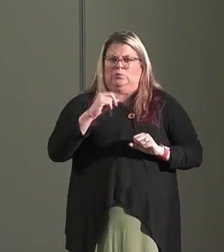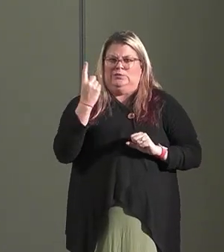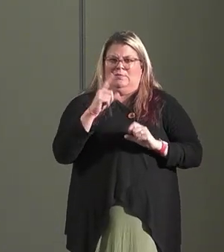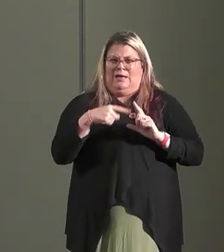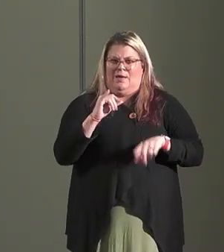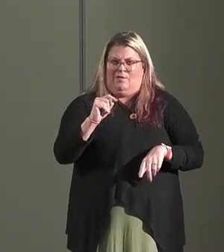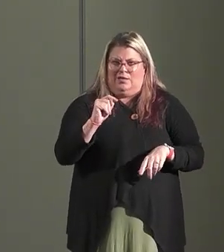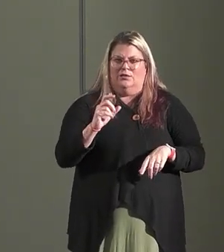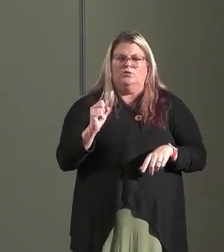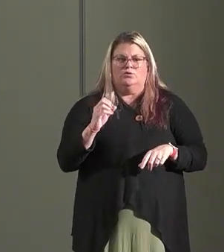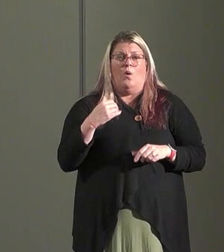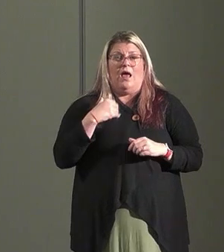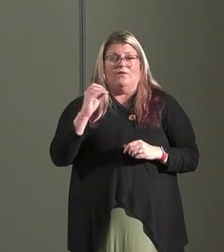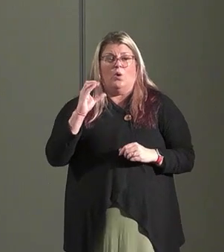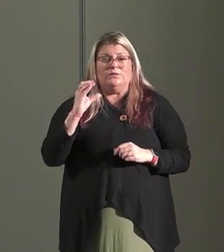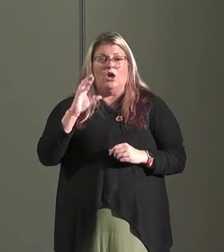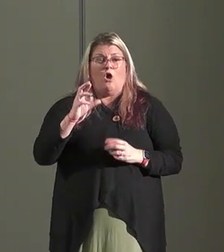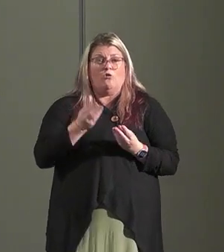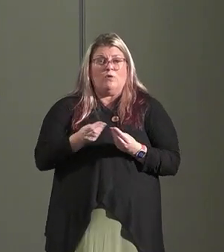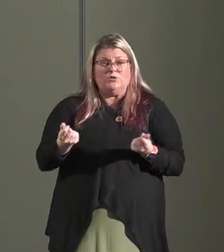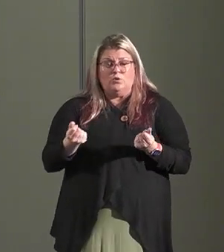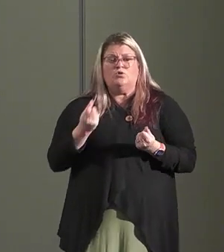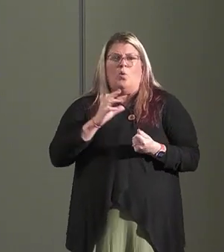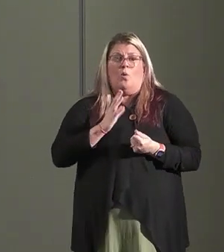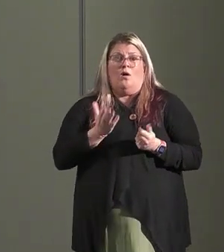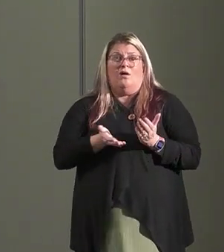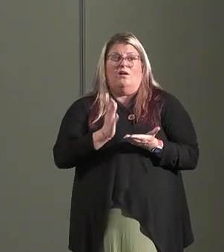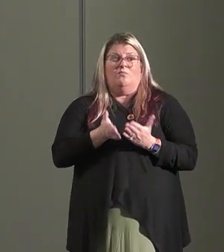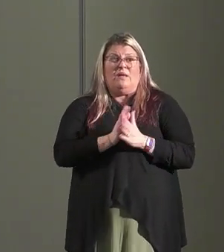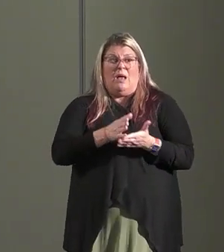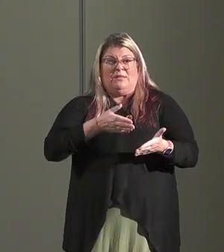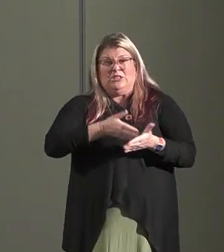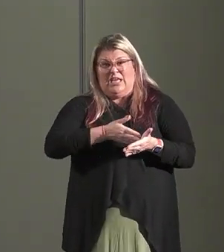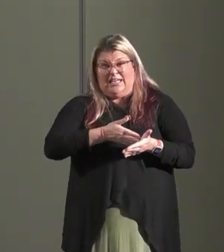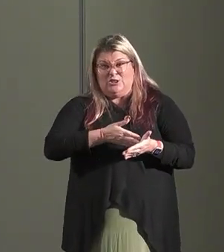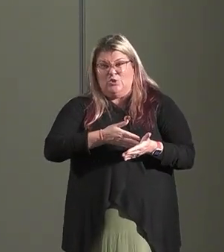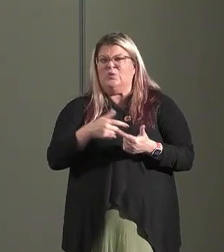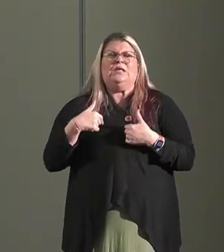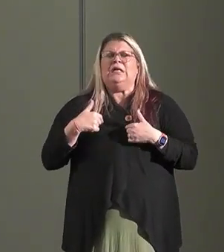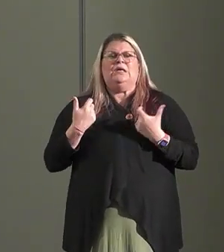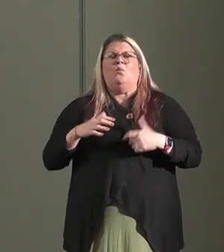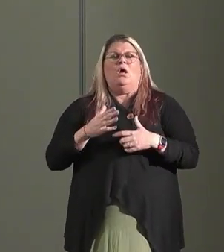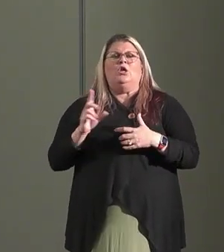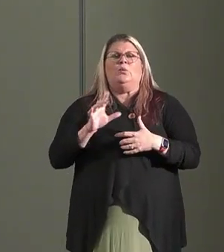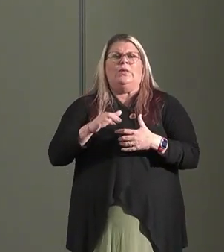Having OCR resolution or being sued is not something we want to do to improve the website